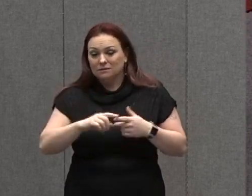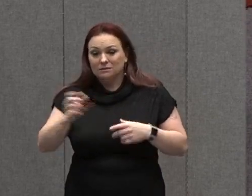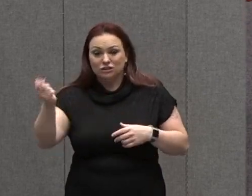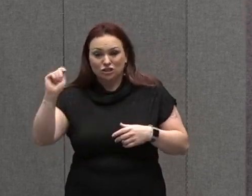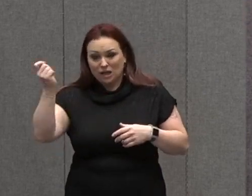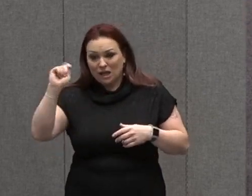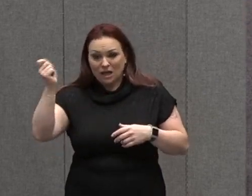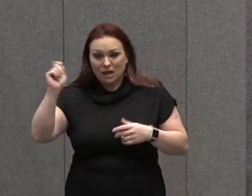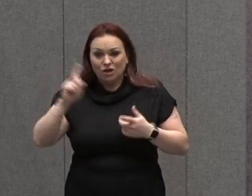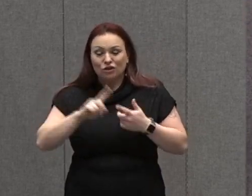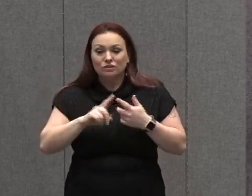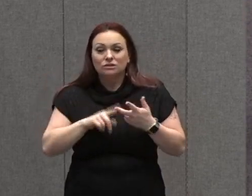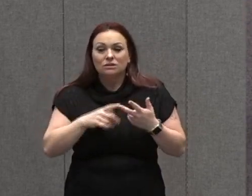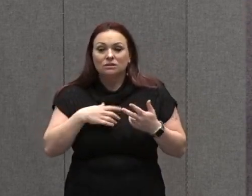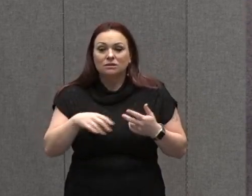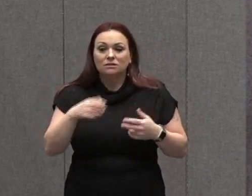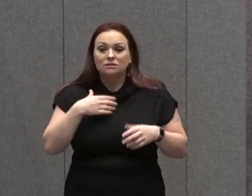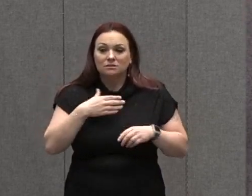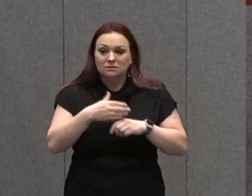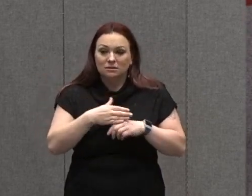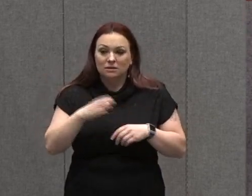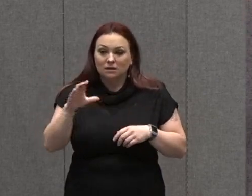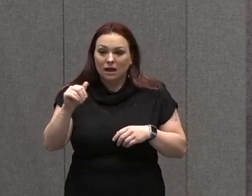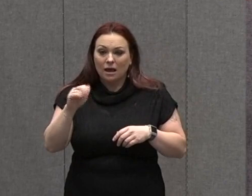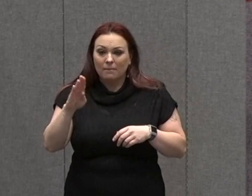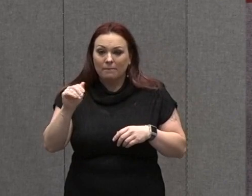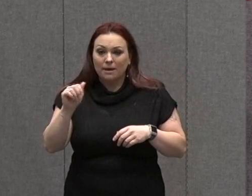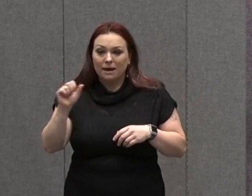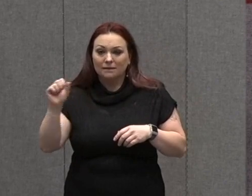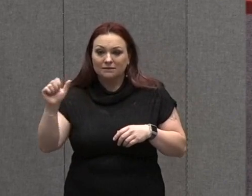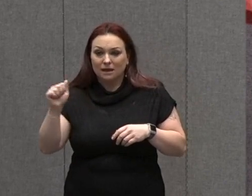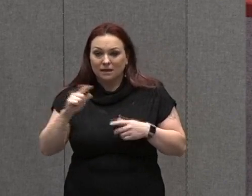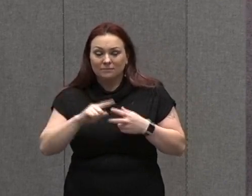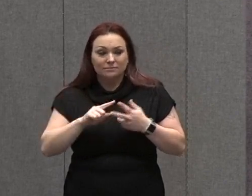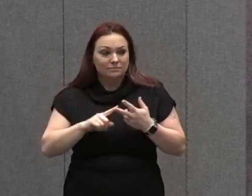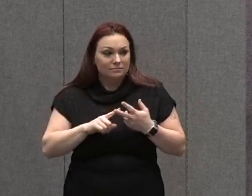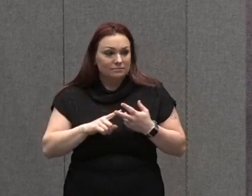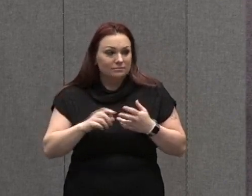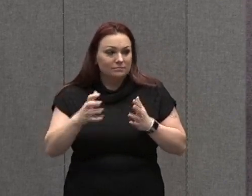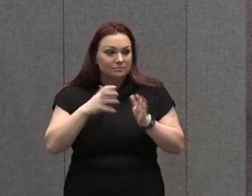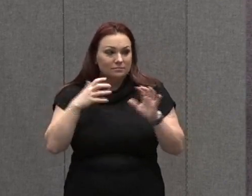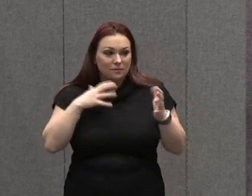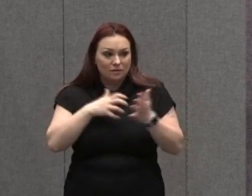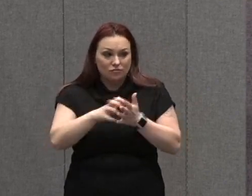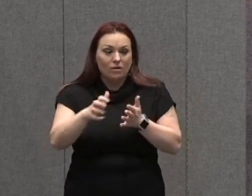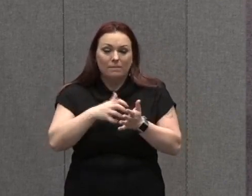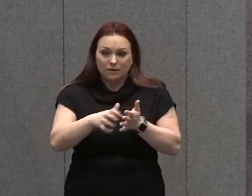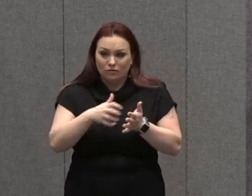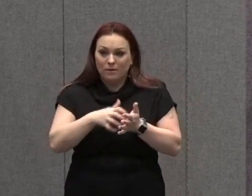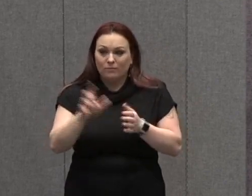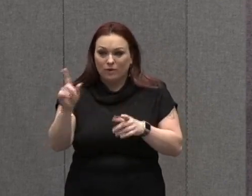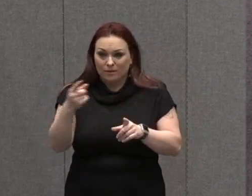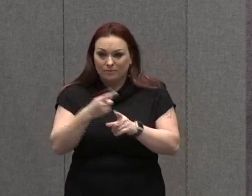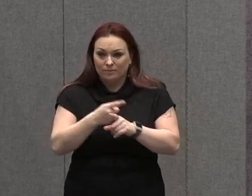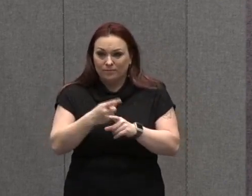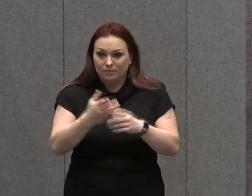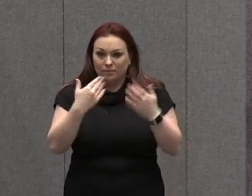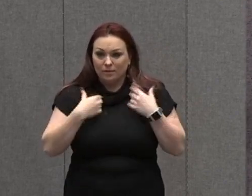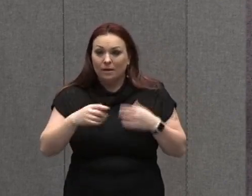And sand blocks and a cabasa. And guiro, sandblocks. Shaker scraper so with a guiro you scrape it. And then you have the metals!